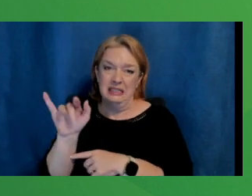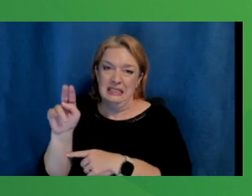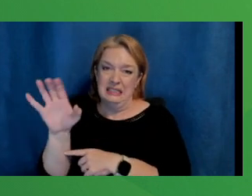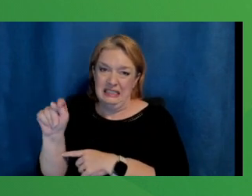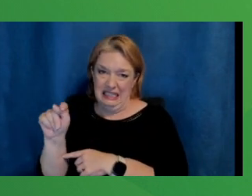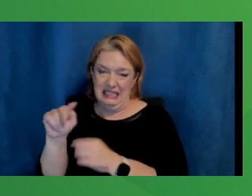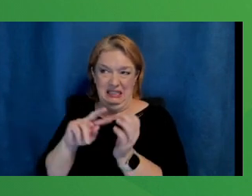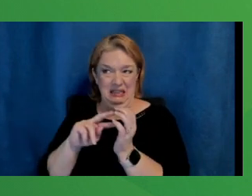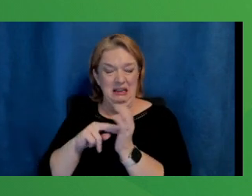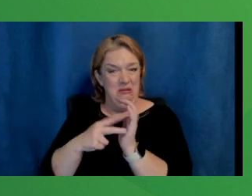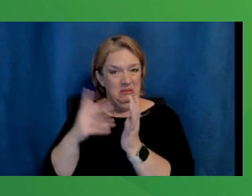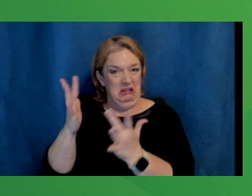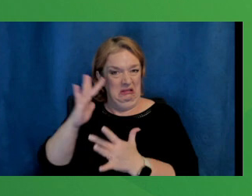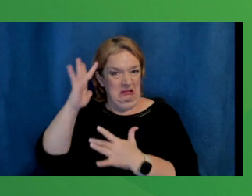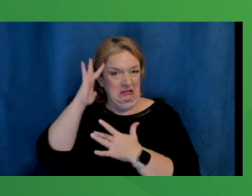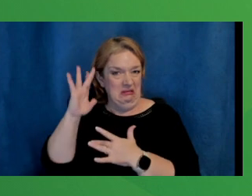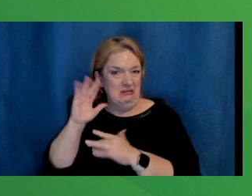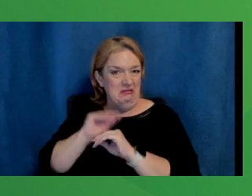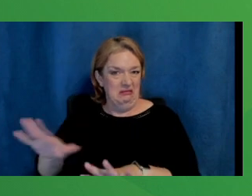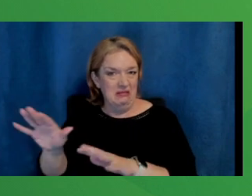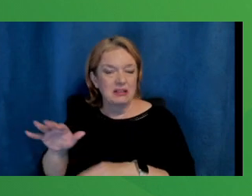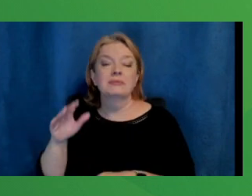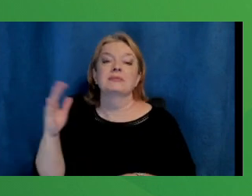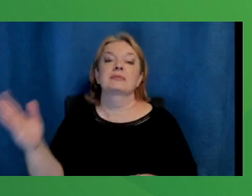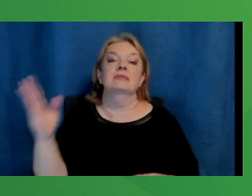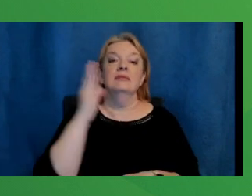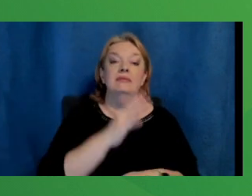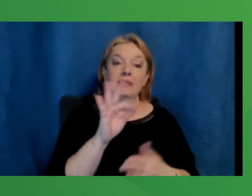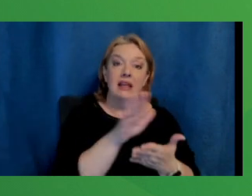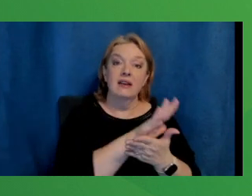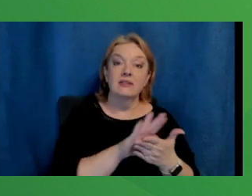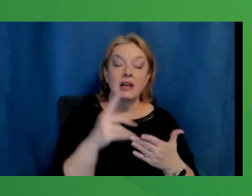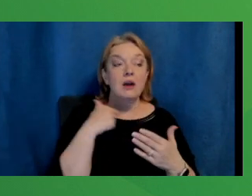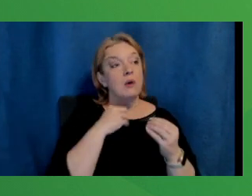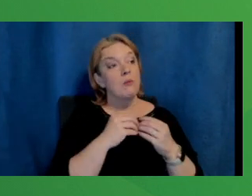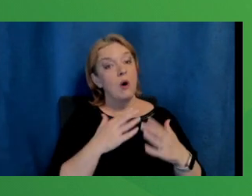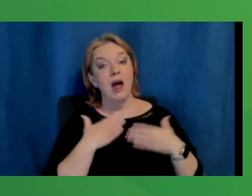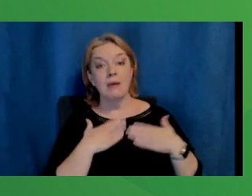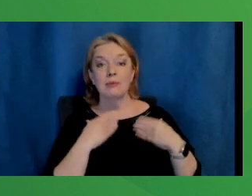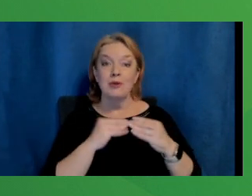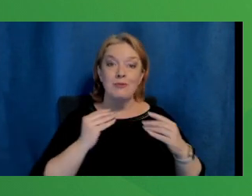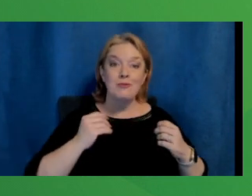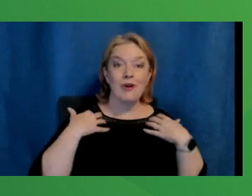healthier and happier is that it can encourage us to go outside more. People might go back inside